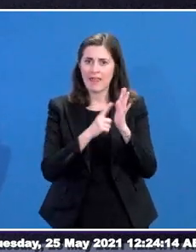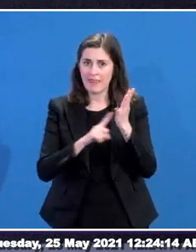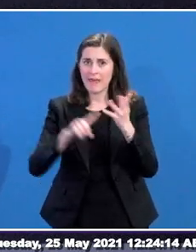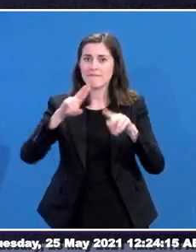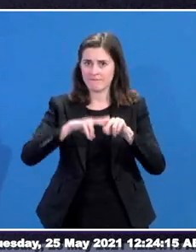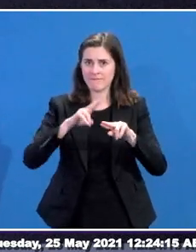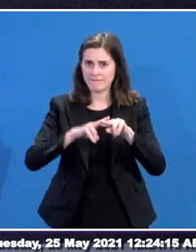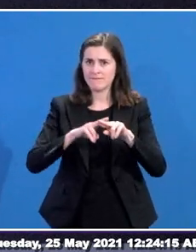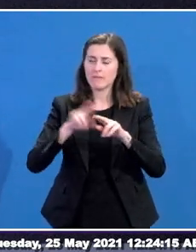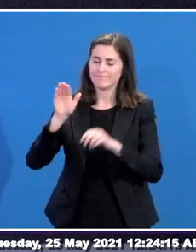Yeah, it was,